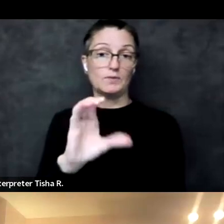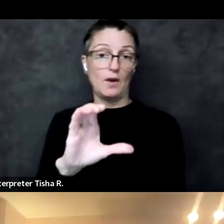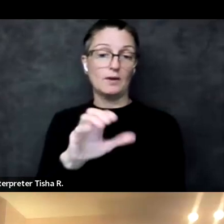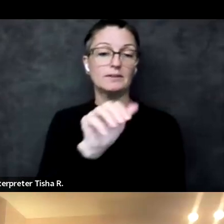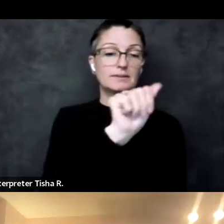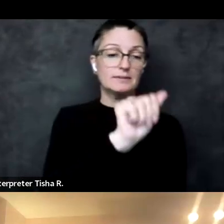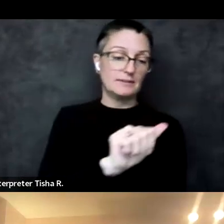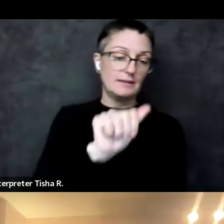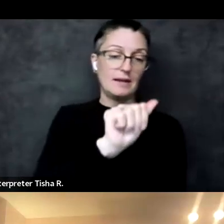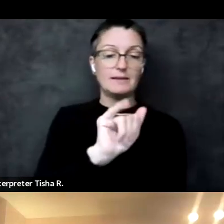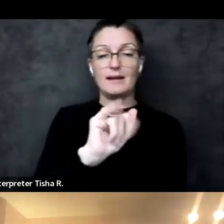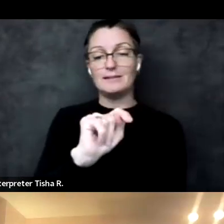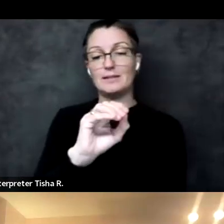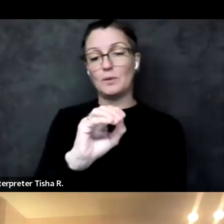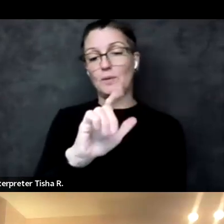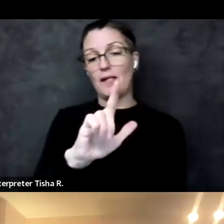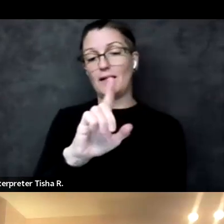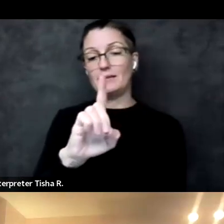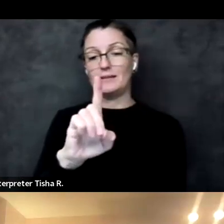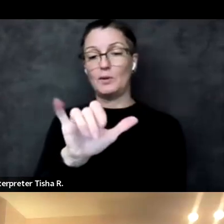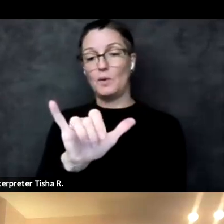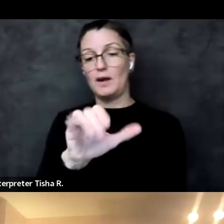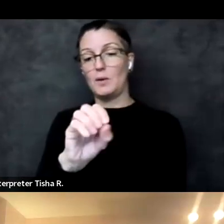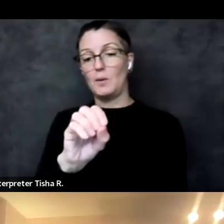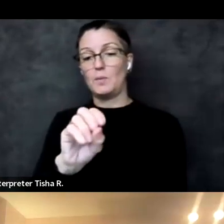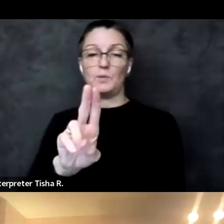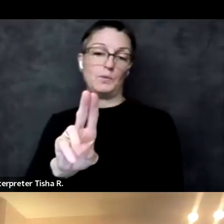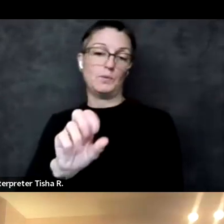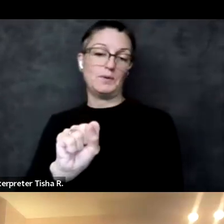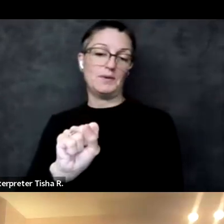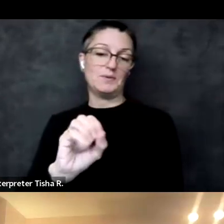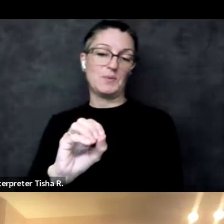I t o l d y o u s o d o c